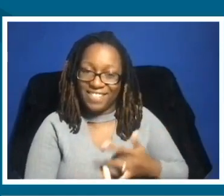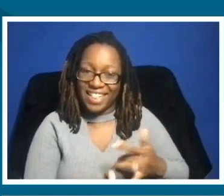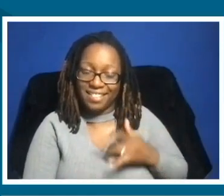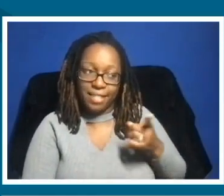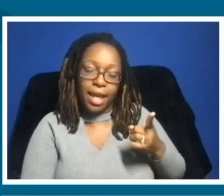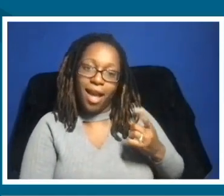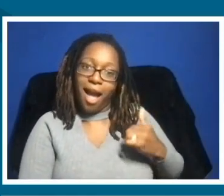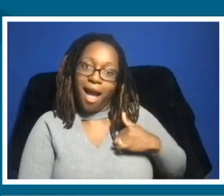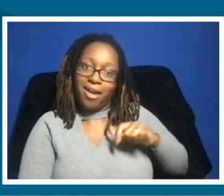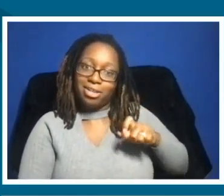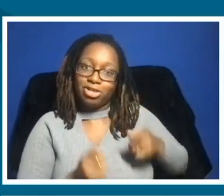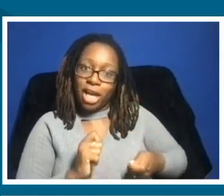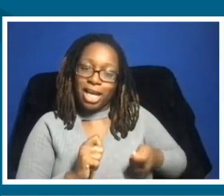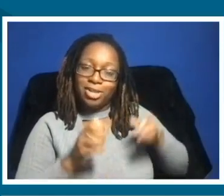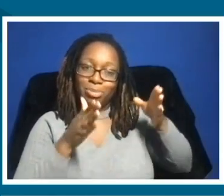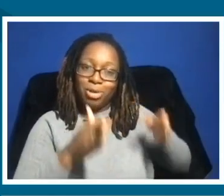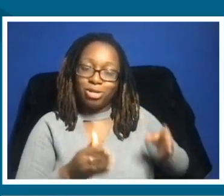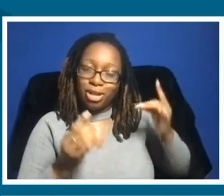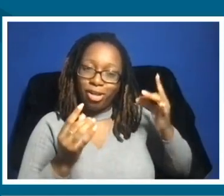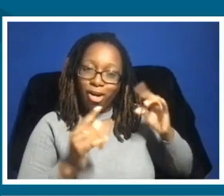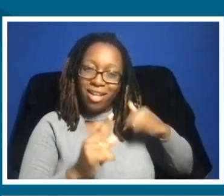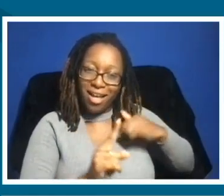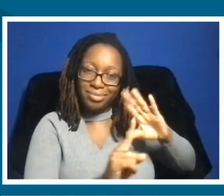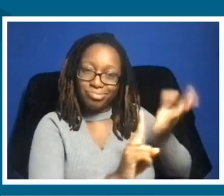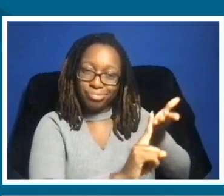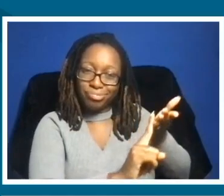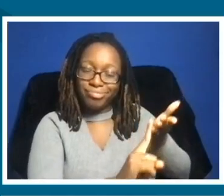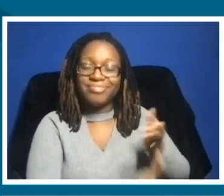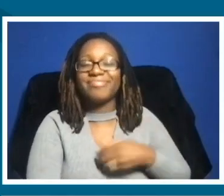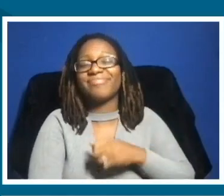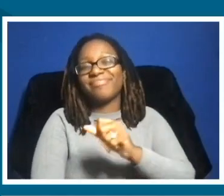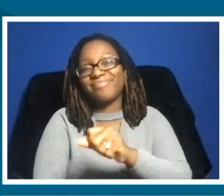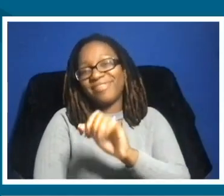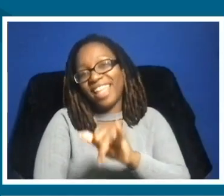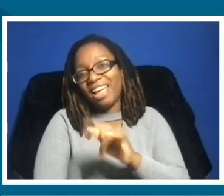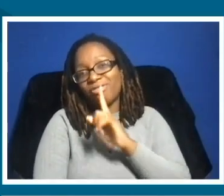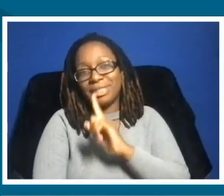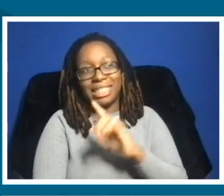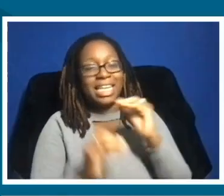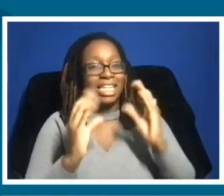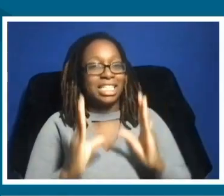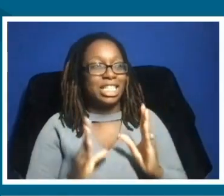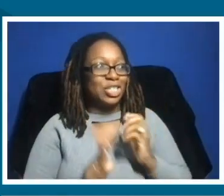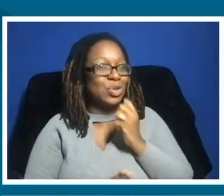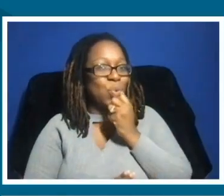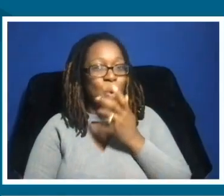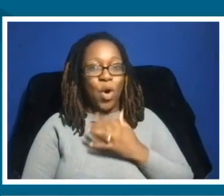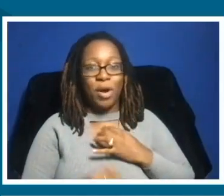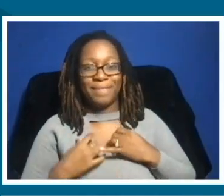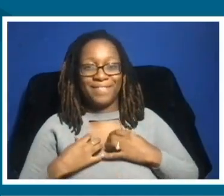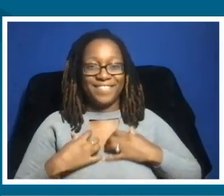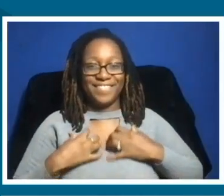that that that just gives me all the like the teacher warm fuzzies because